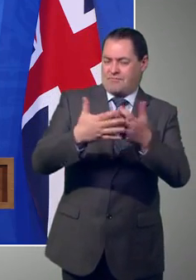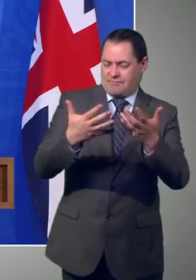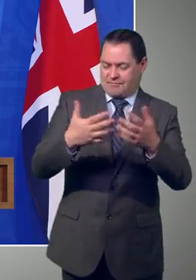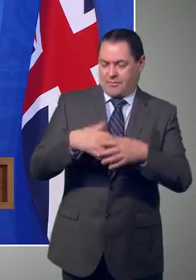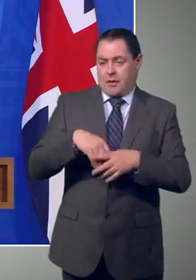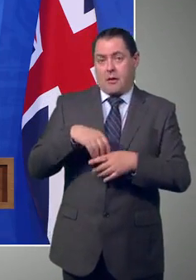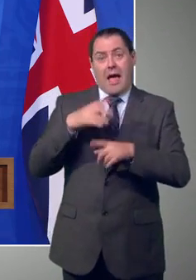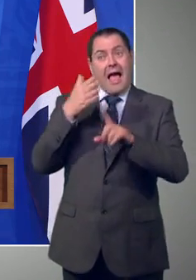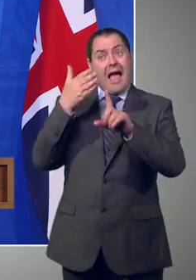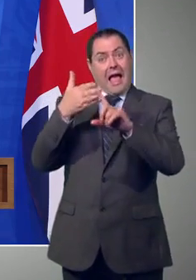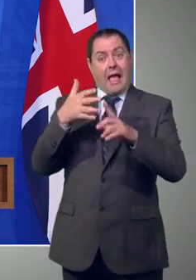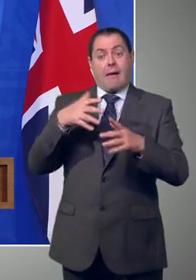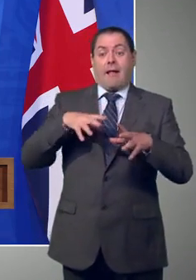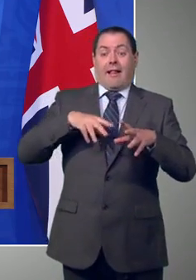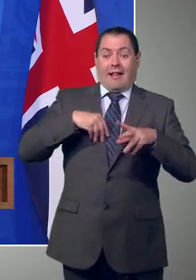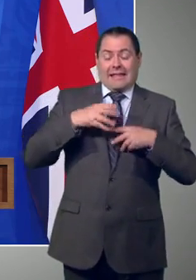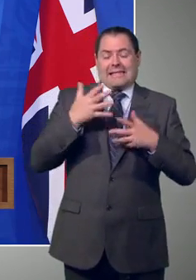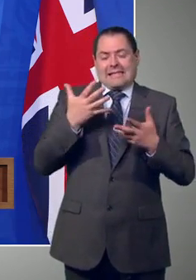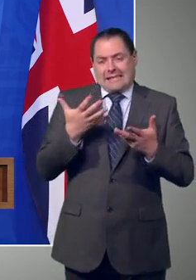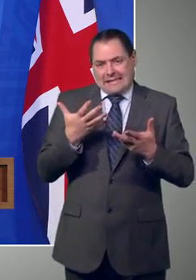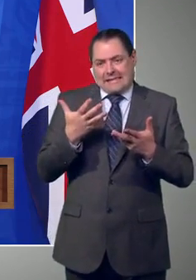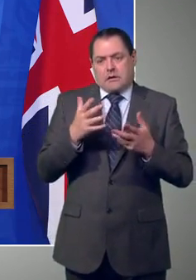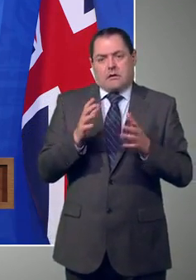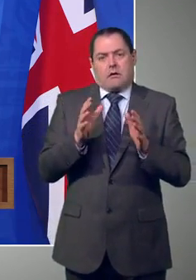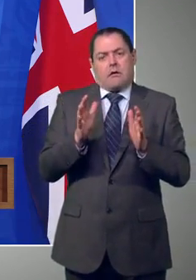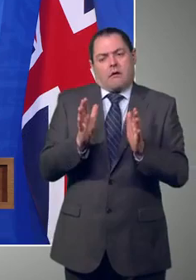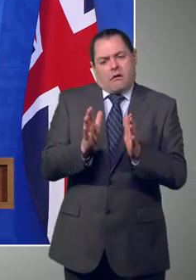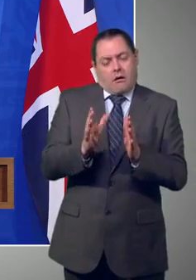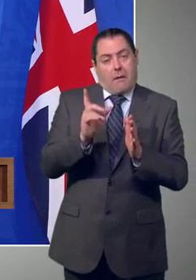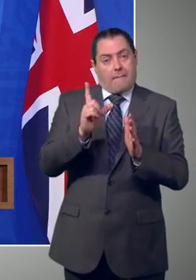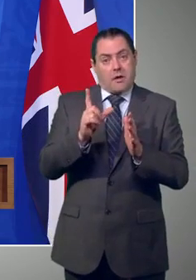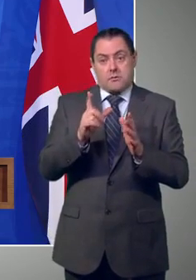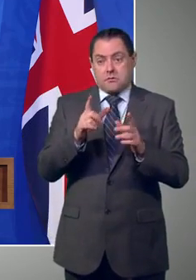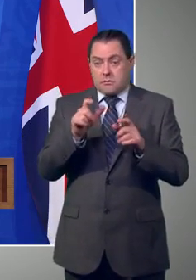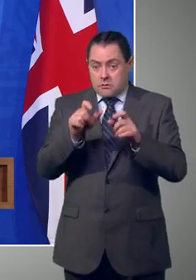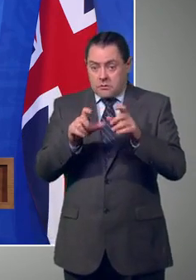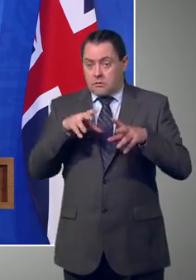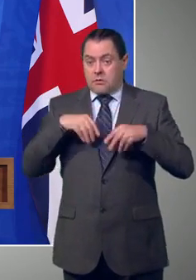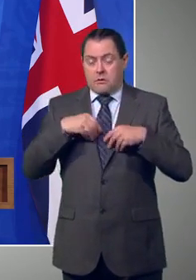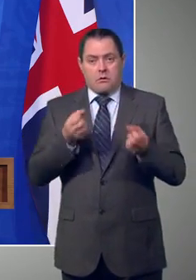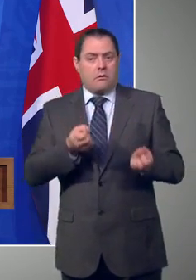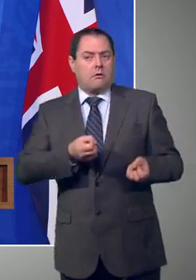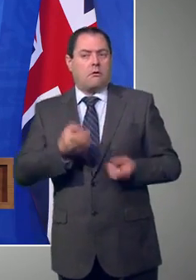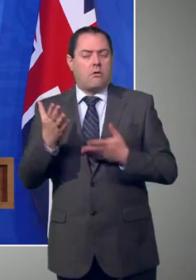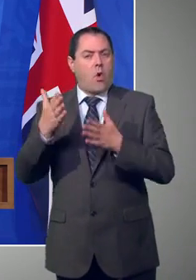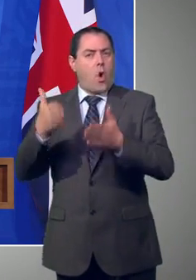that cases alone no longer